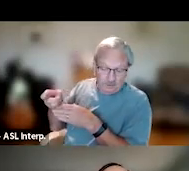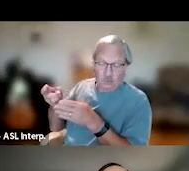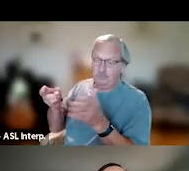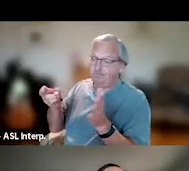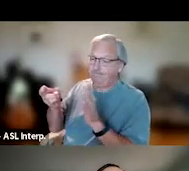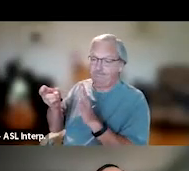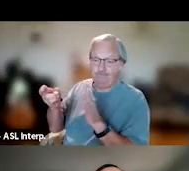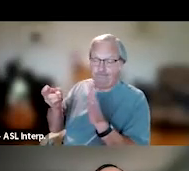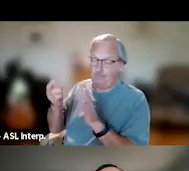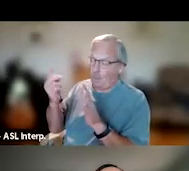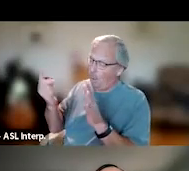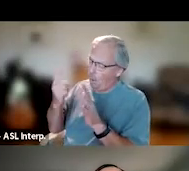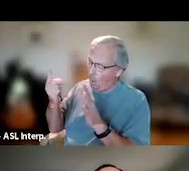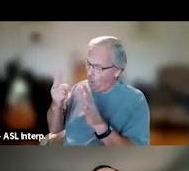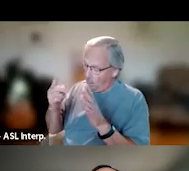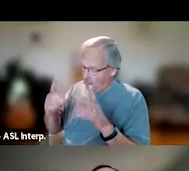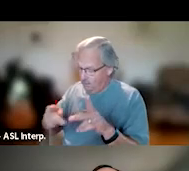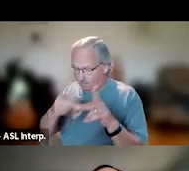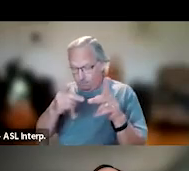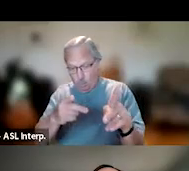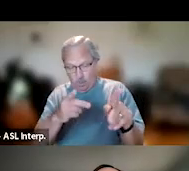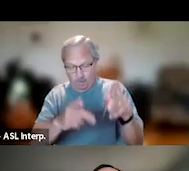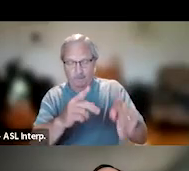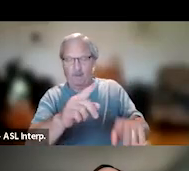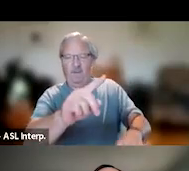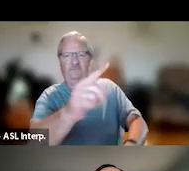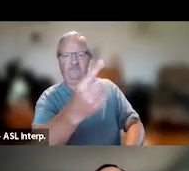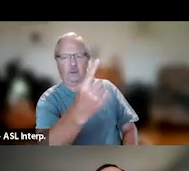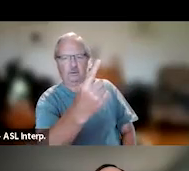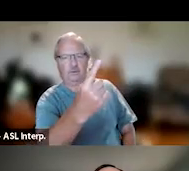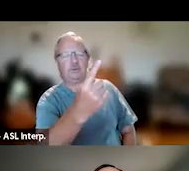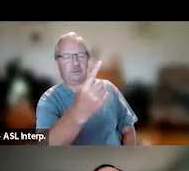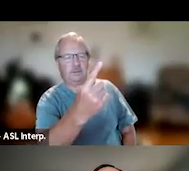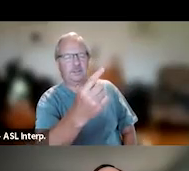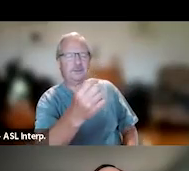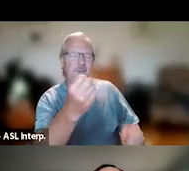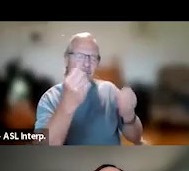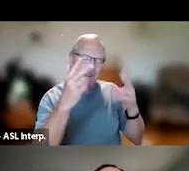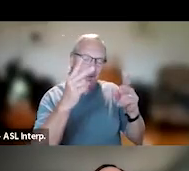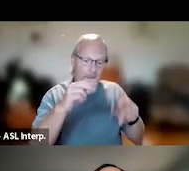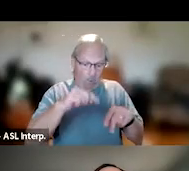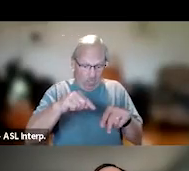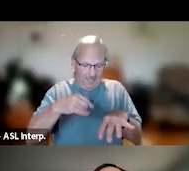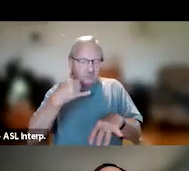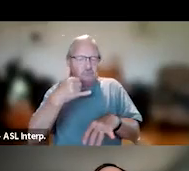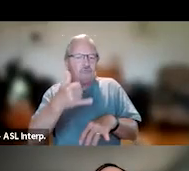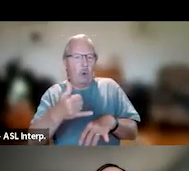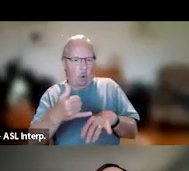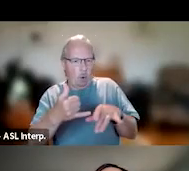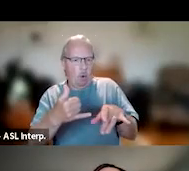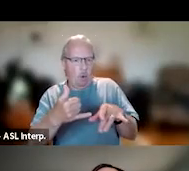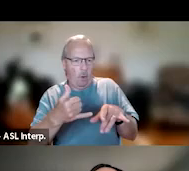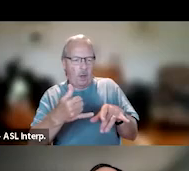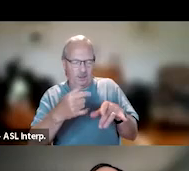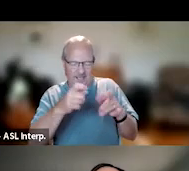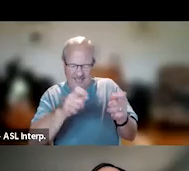We've always put them at the forefront and there's so many people on that call, on this call that do the exact same thing.